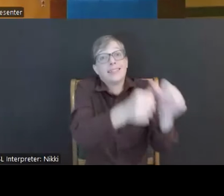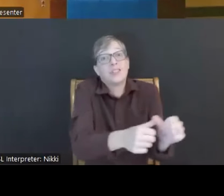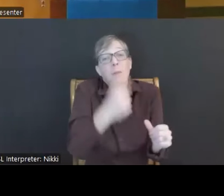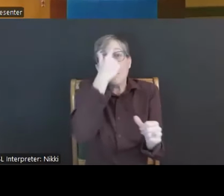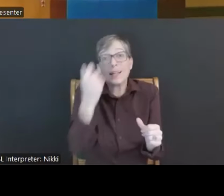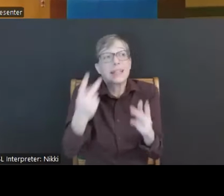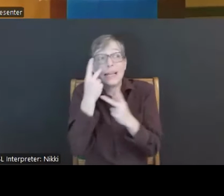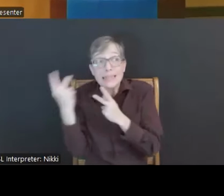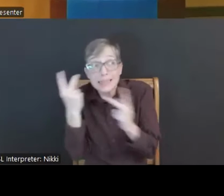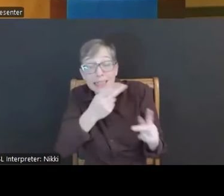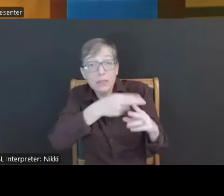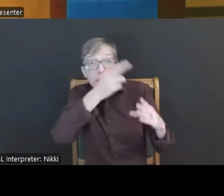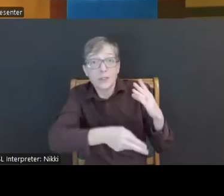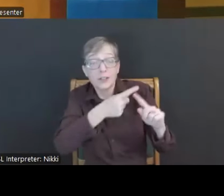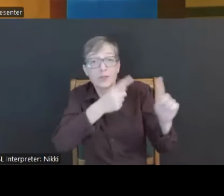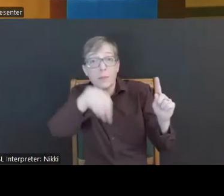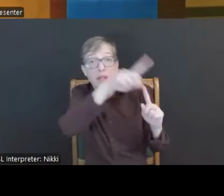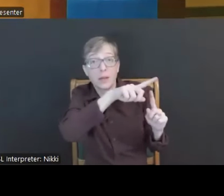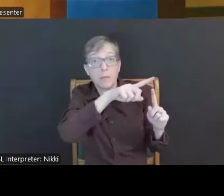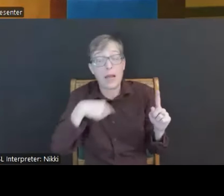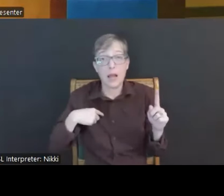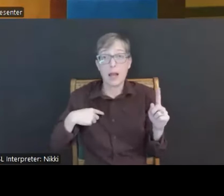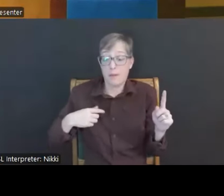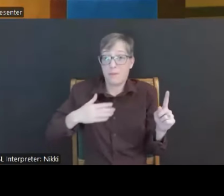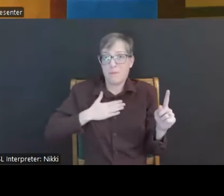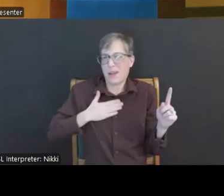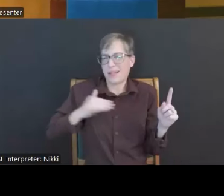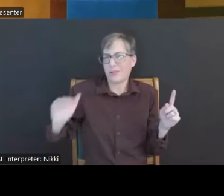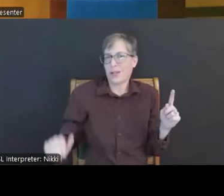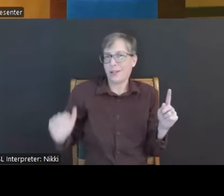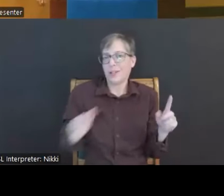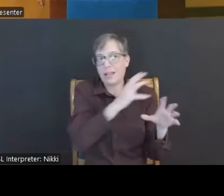received Services who's blown my mind because of the services that they've received he's received